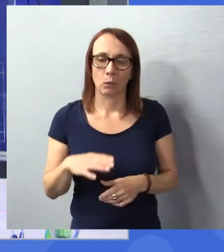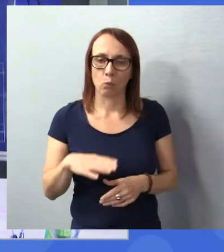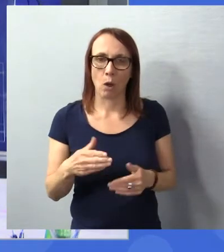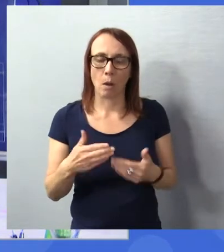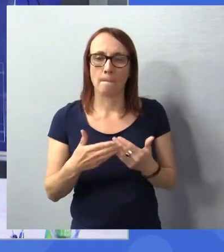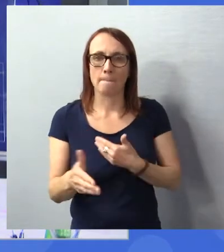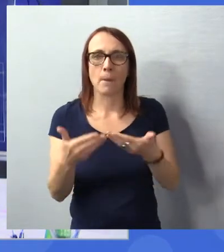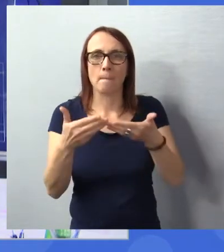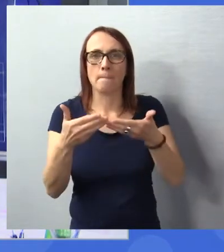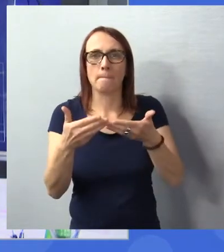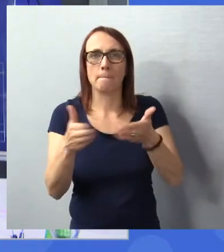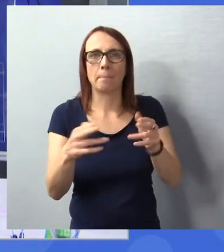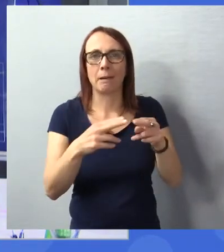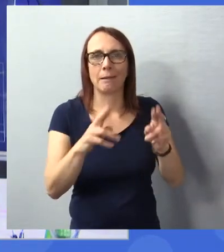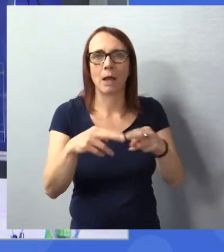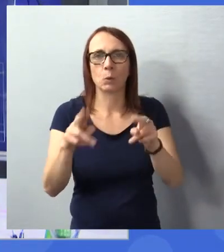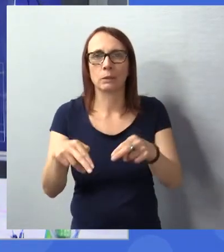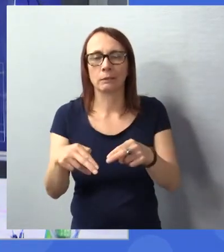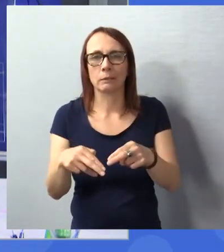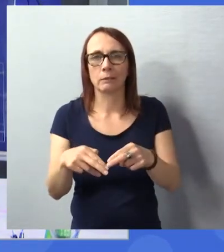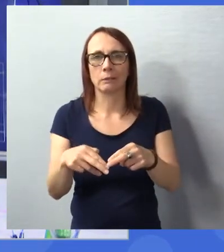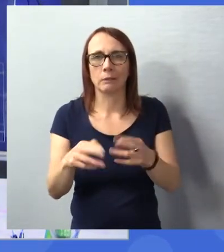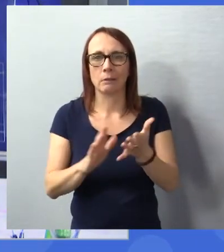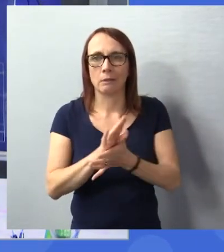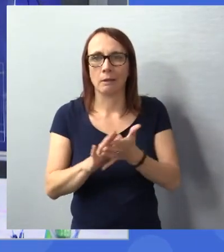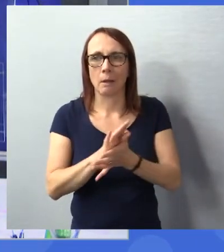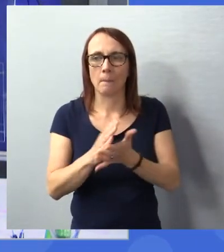if through policy and provision so there's much more social affordable